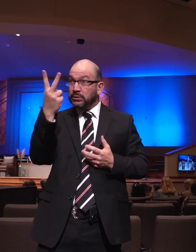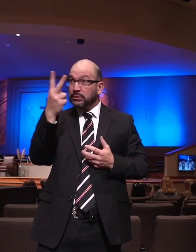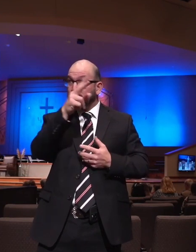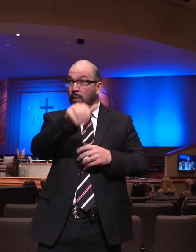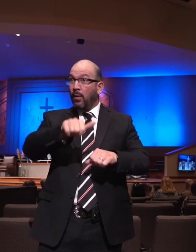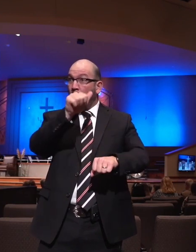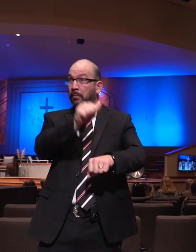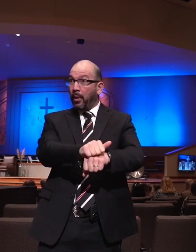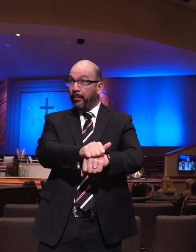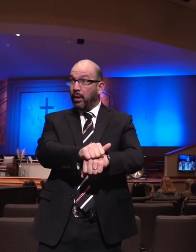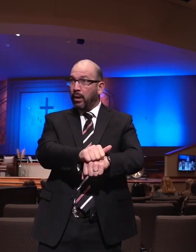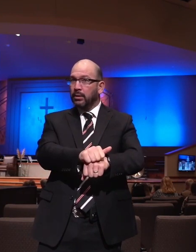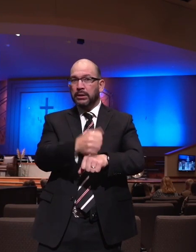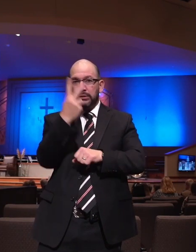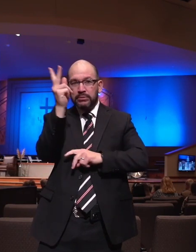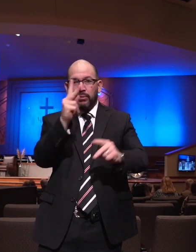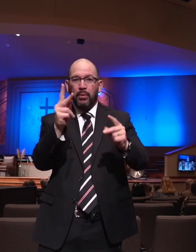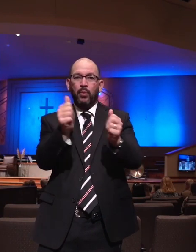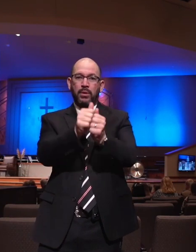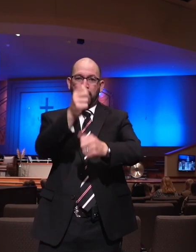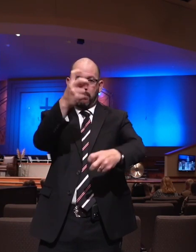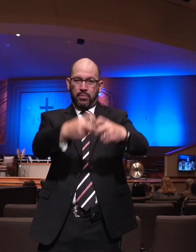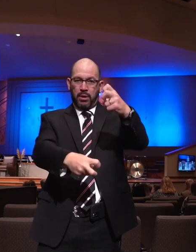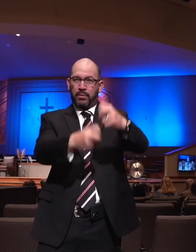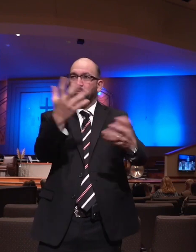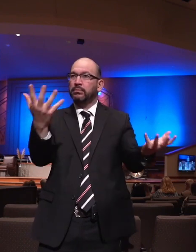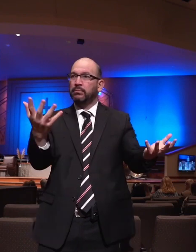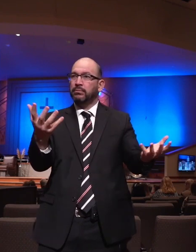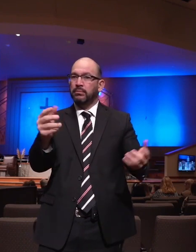look for need Naaman had a need